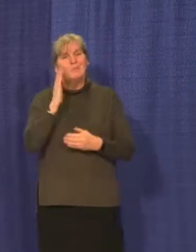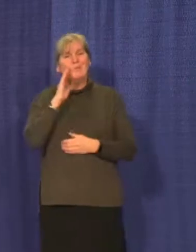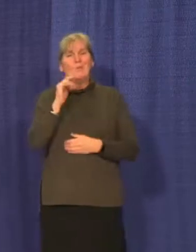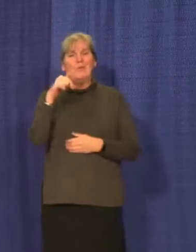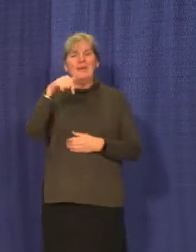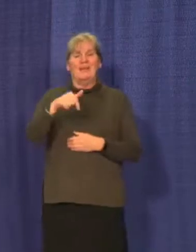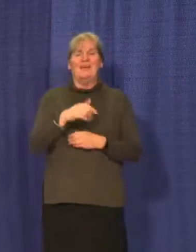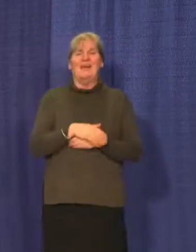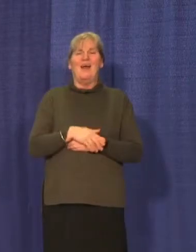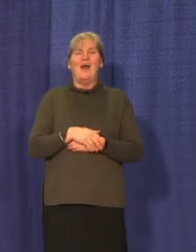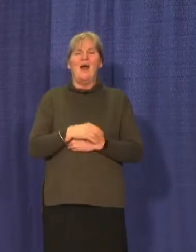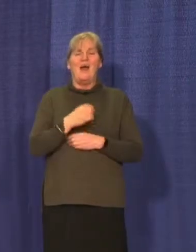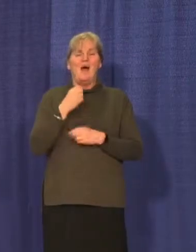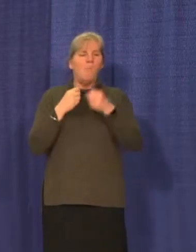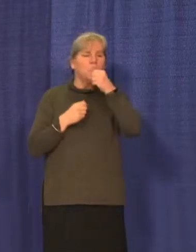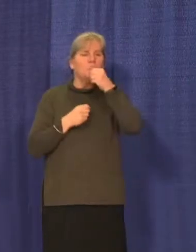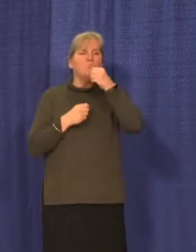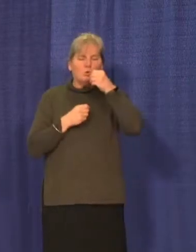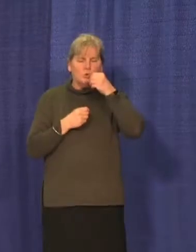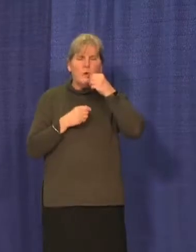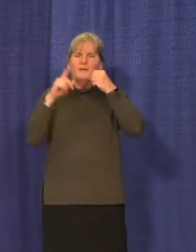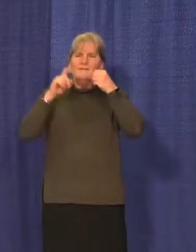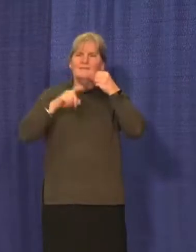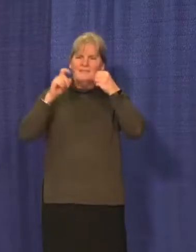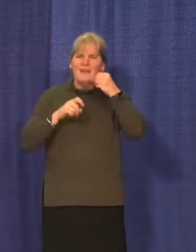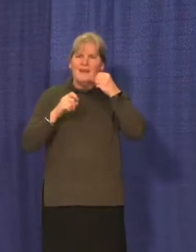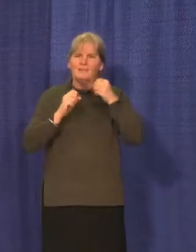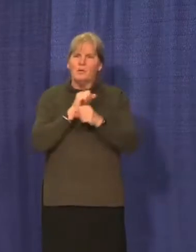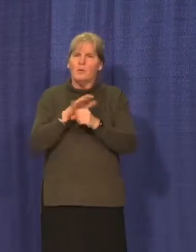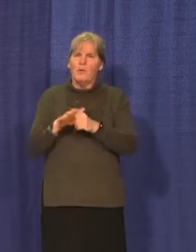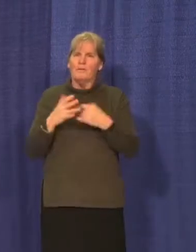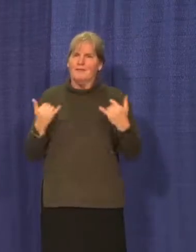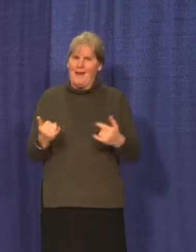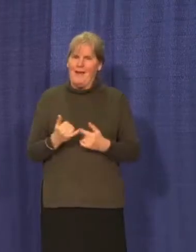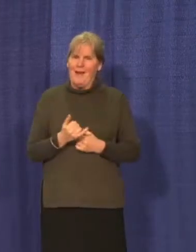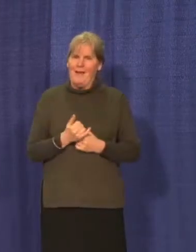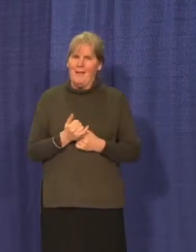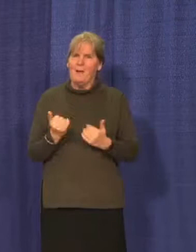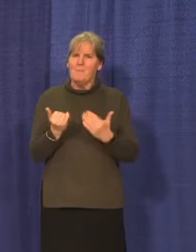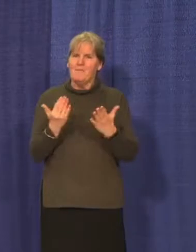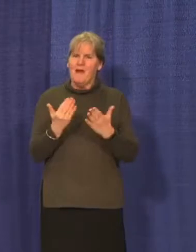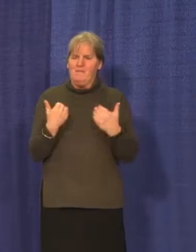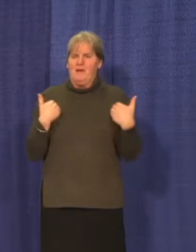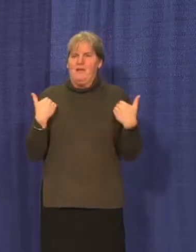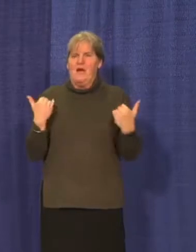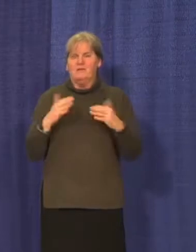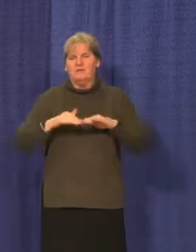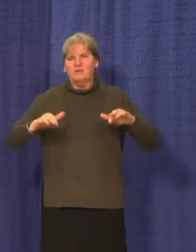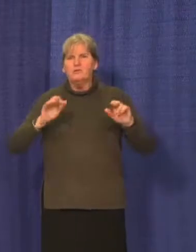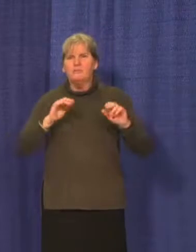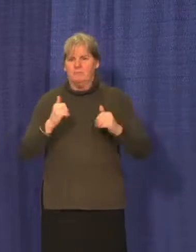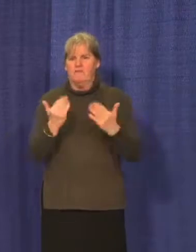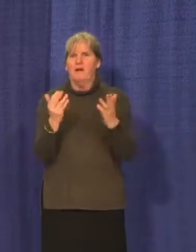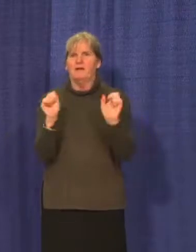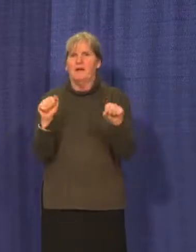now has the swish and spit test as an option for younger people in our territory.